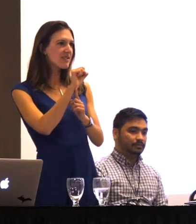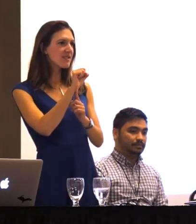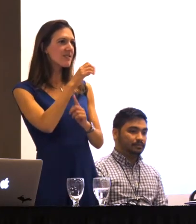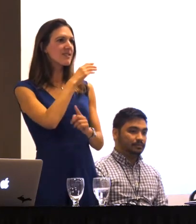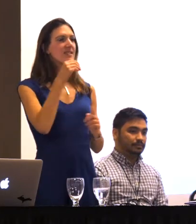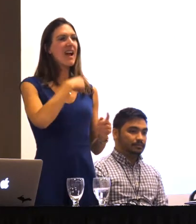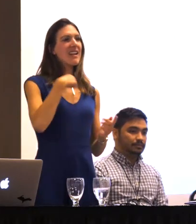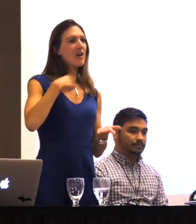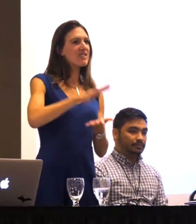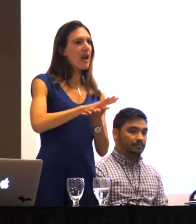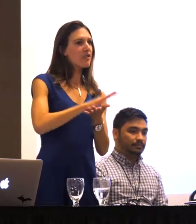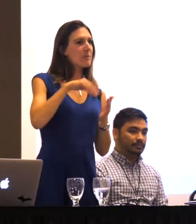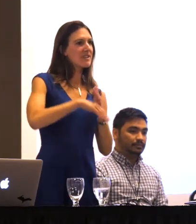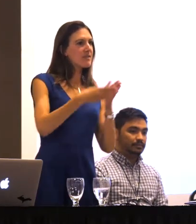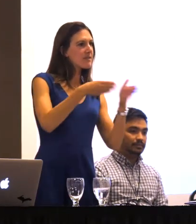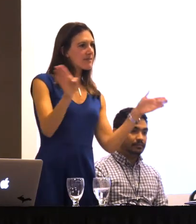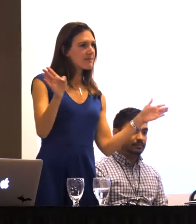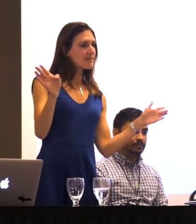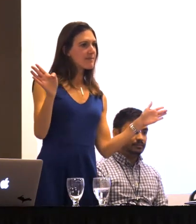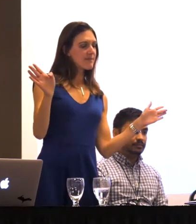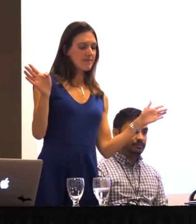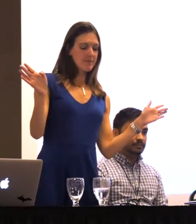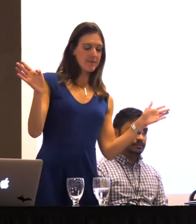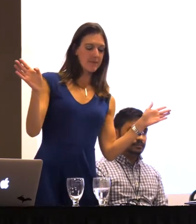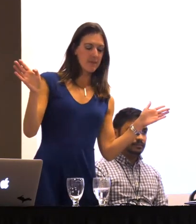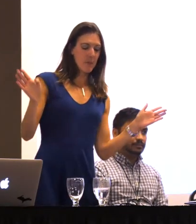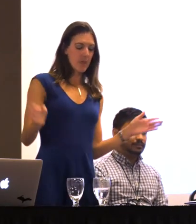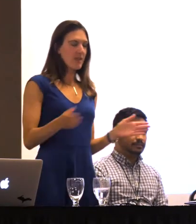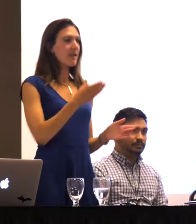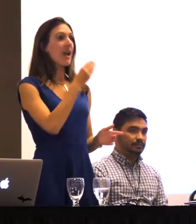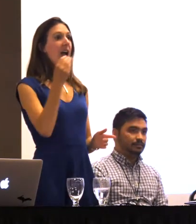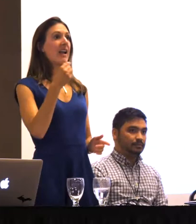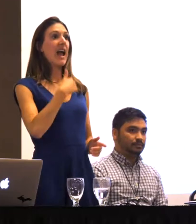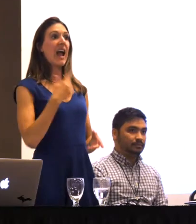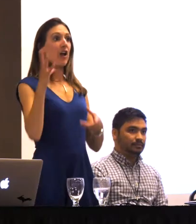in our sessions and our scholarship in general.